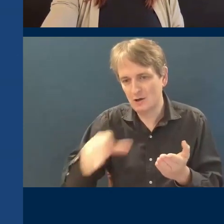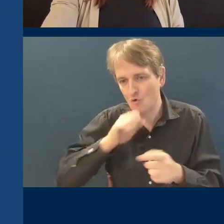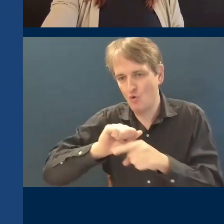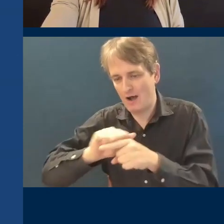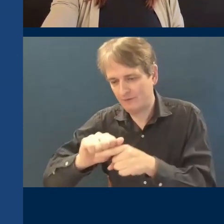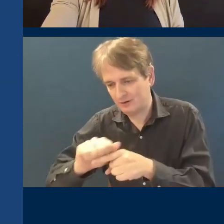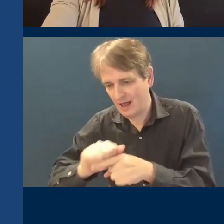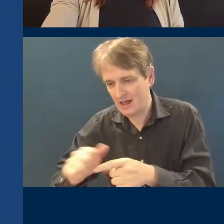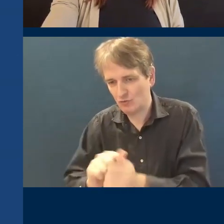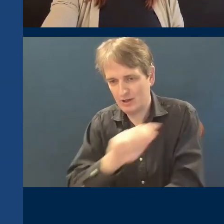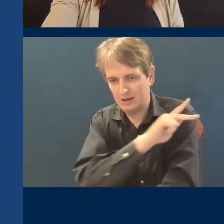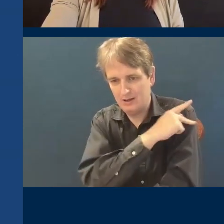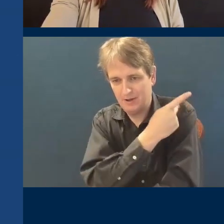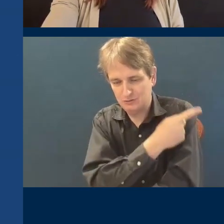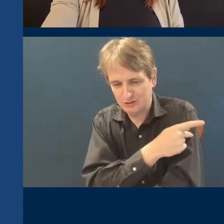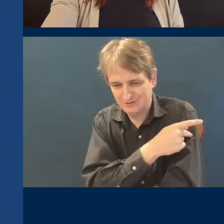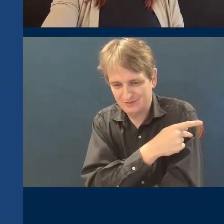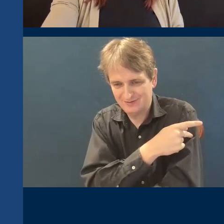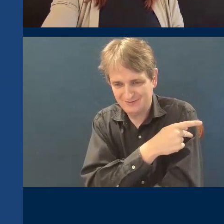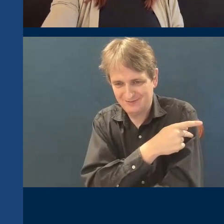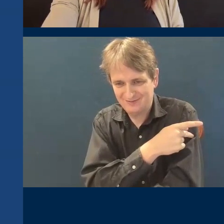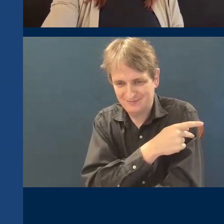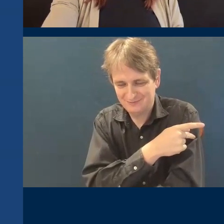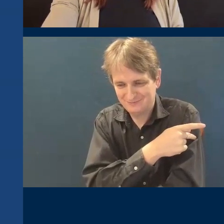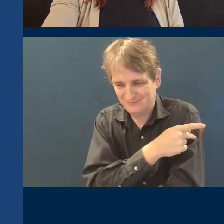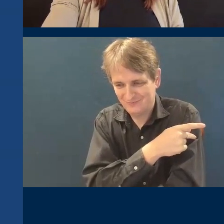So if I'm a student and I'm training with a patient